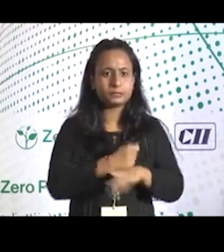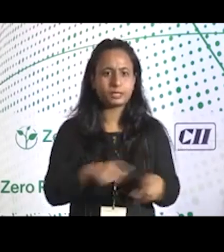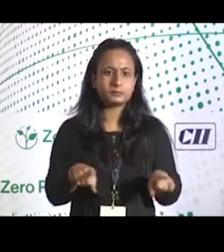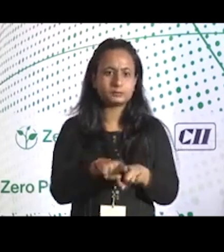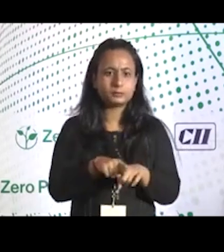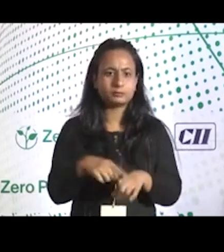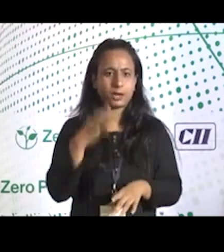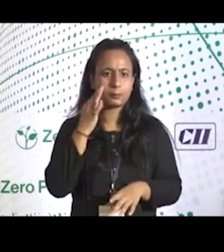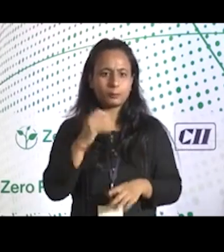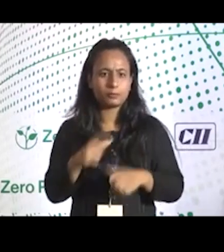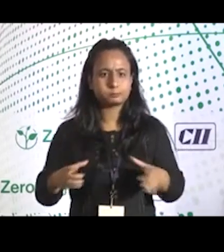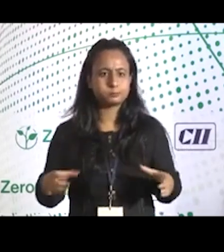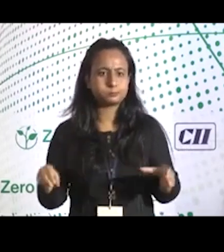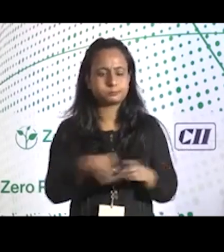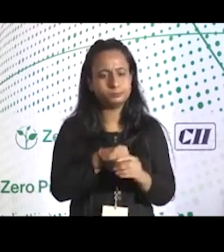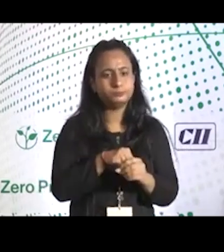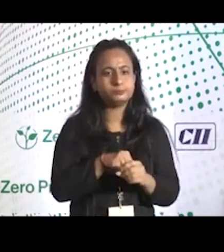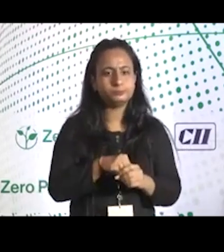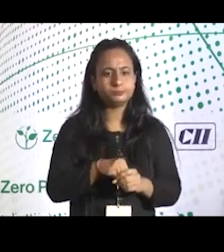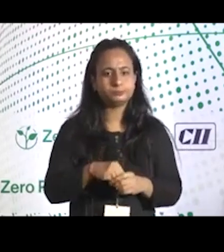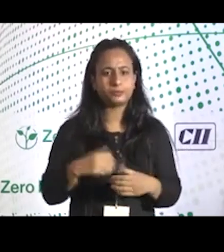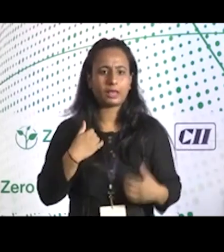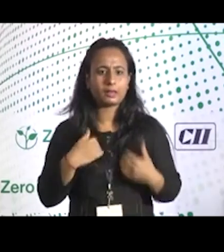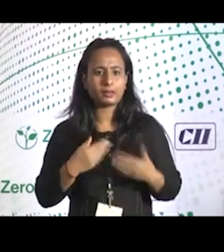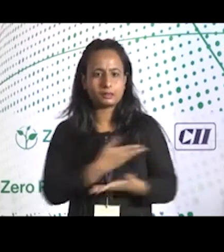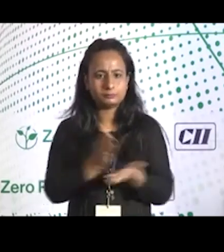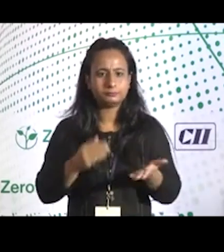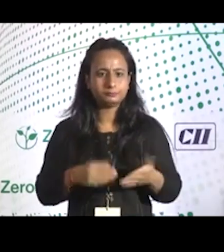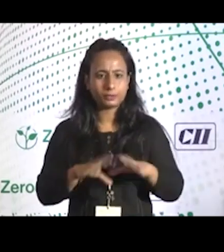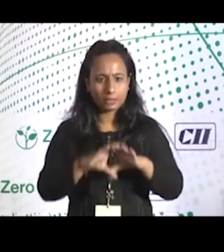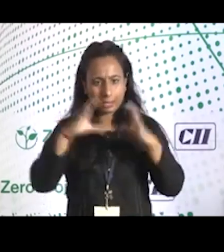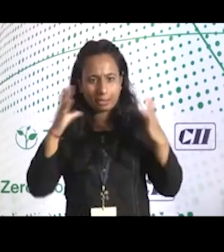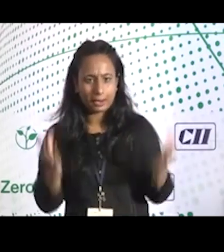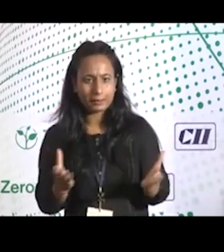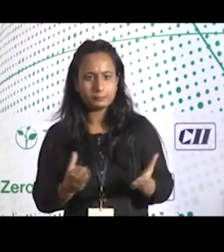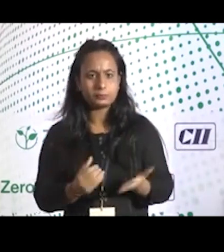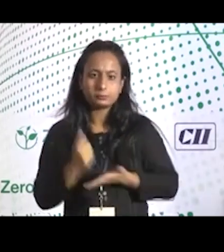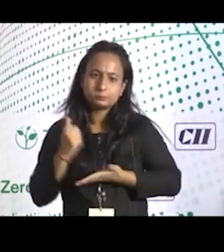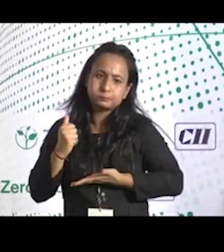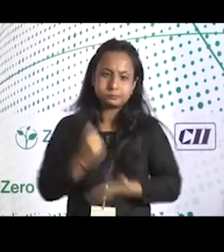is a world in which the right mix of capital is allocated